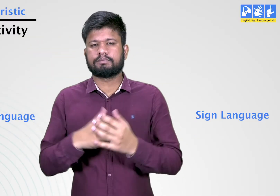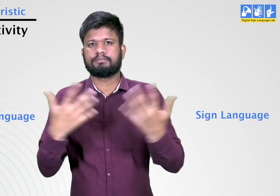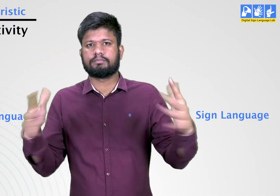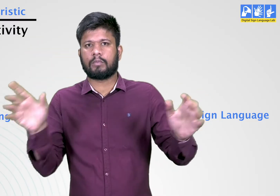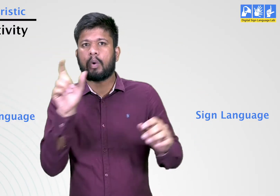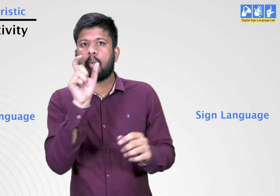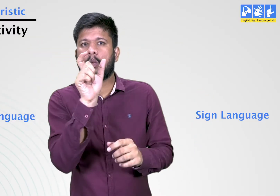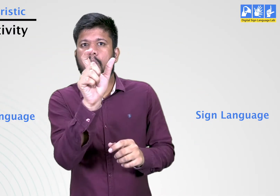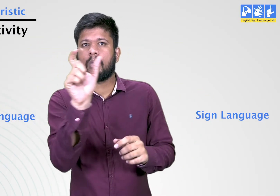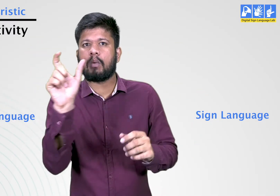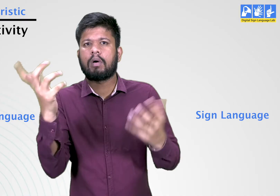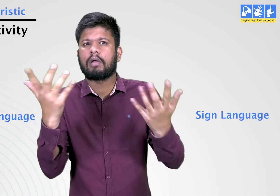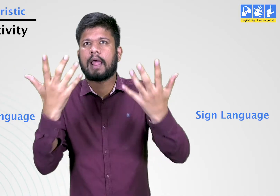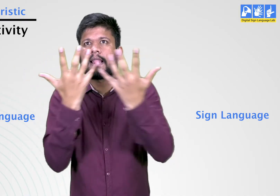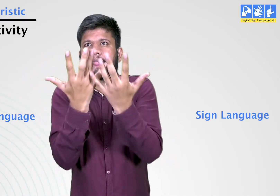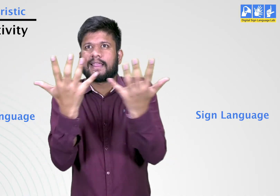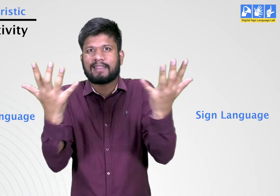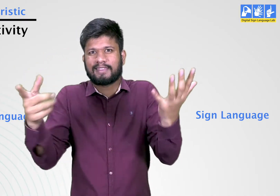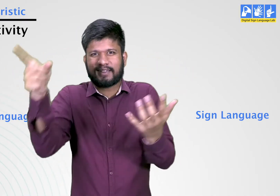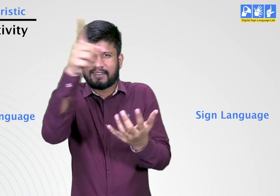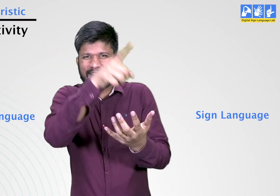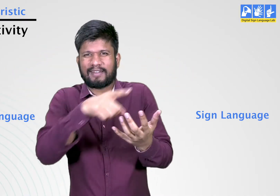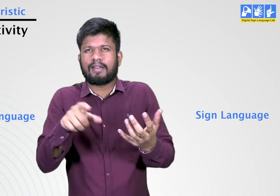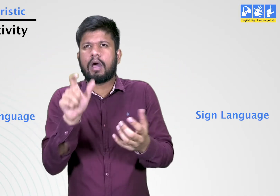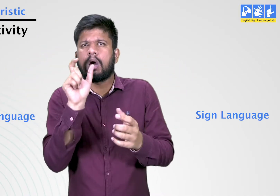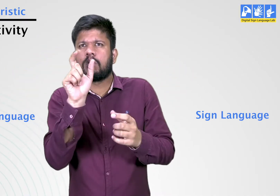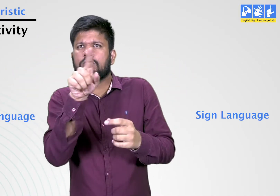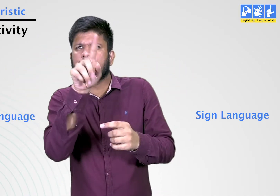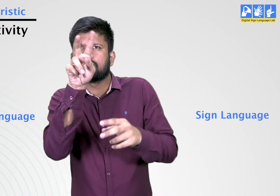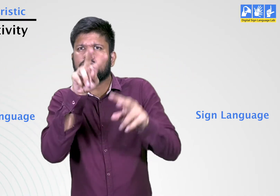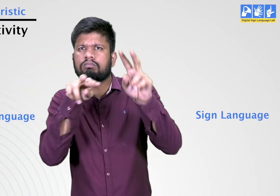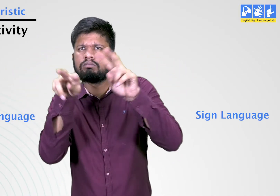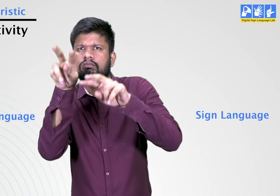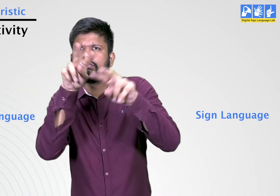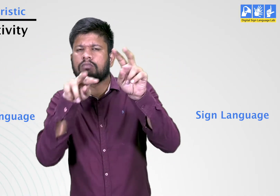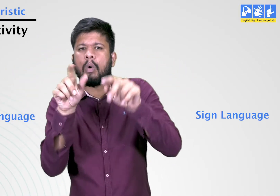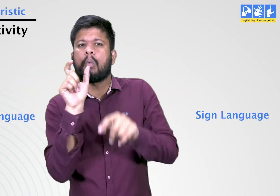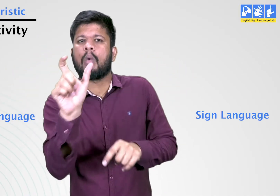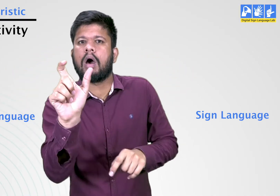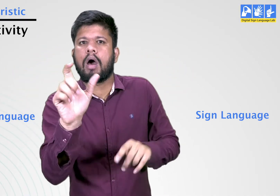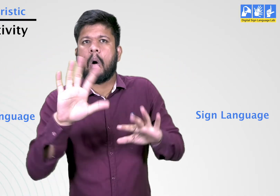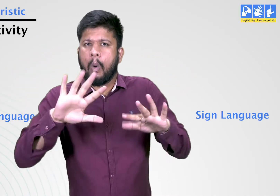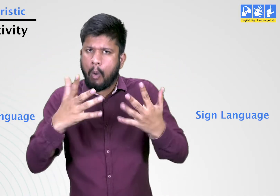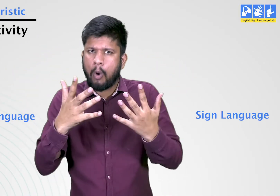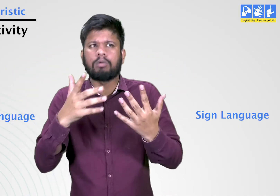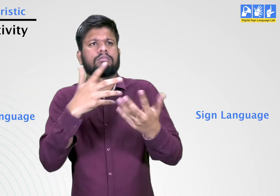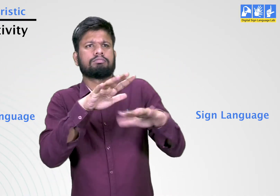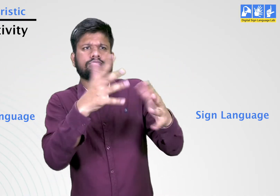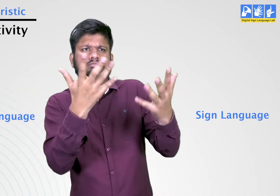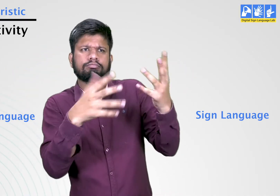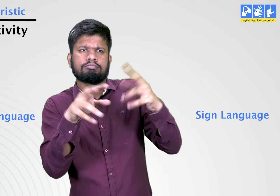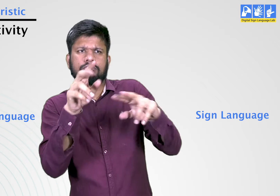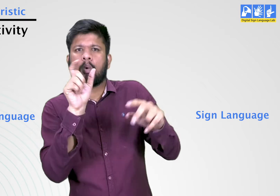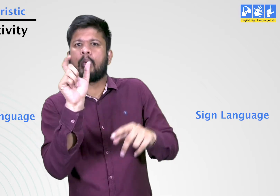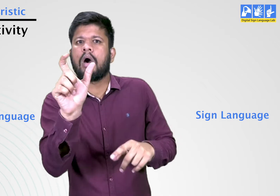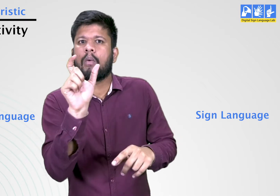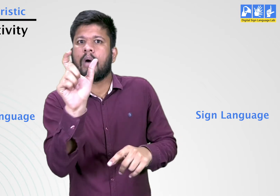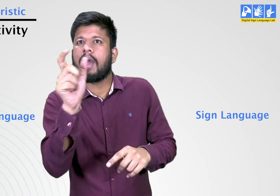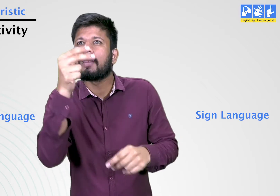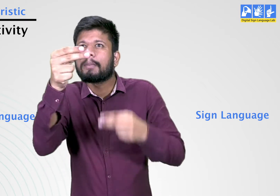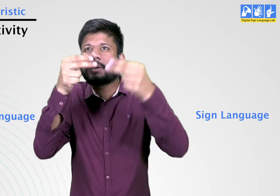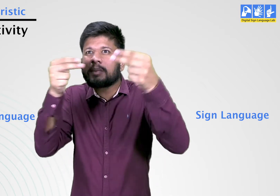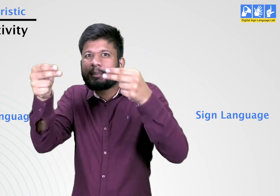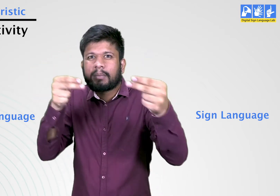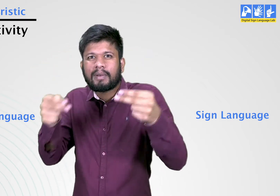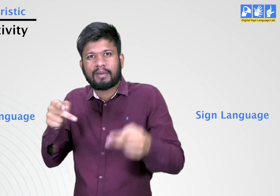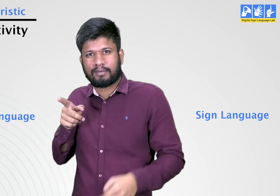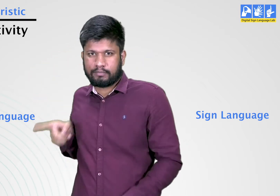Humans are capable of producing new words that we have never heard or seen before.